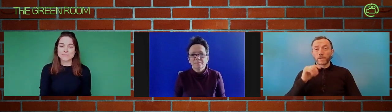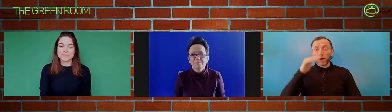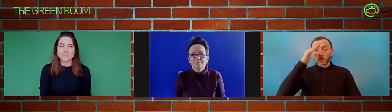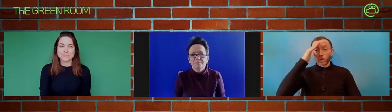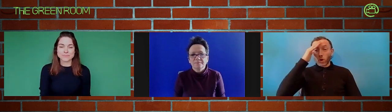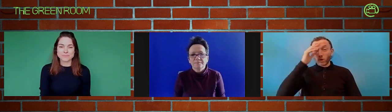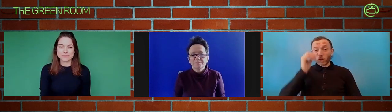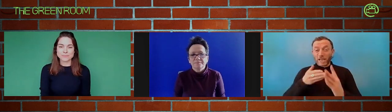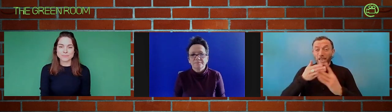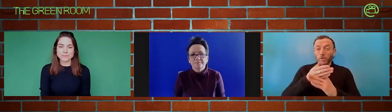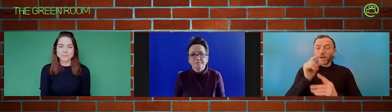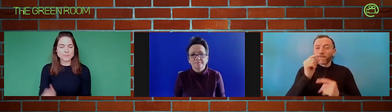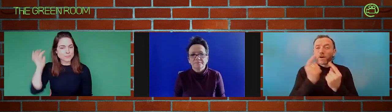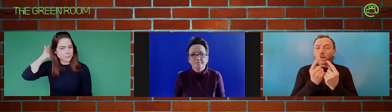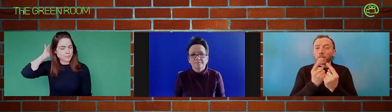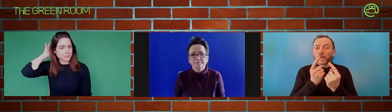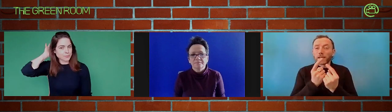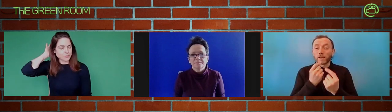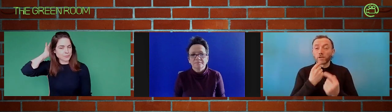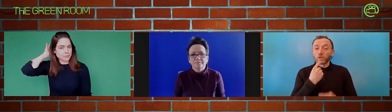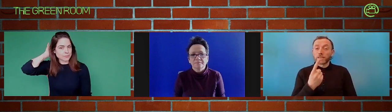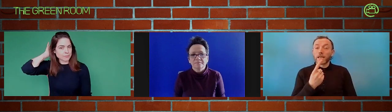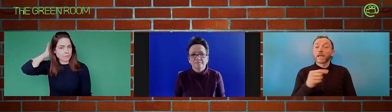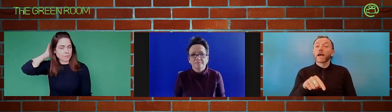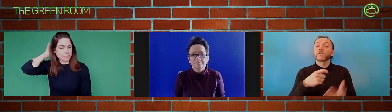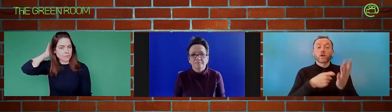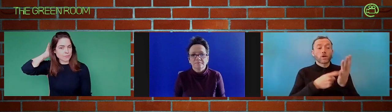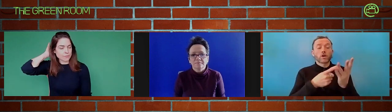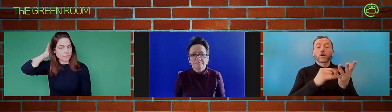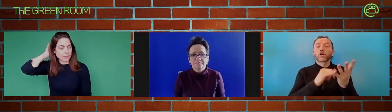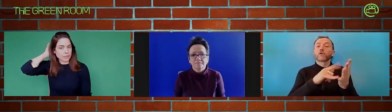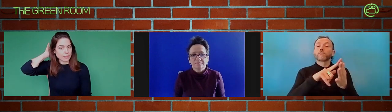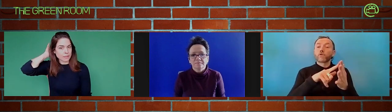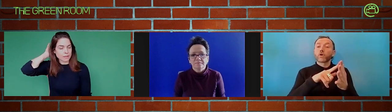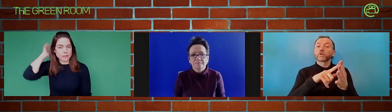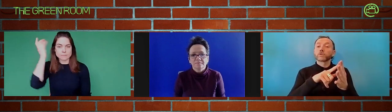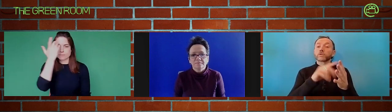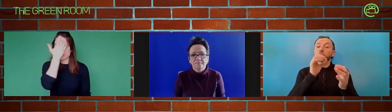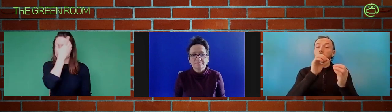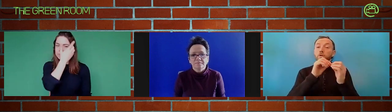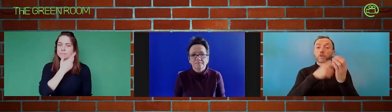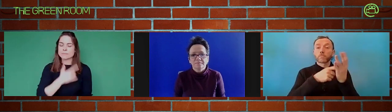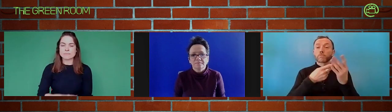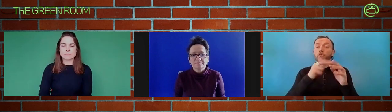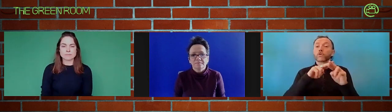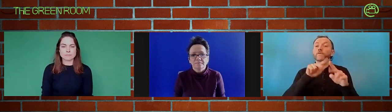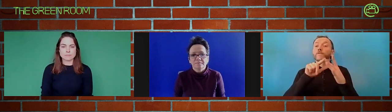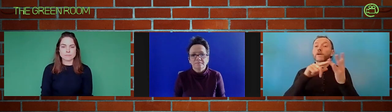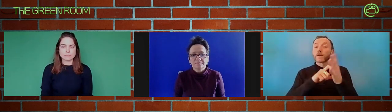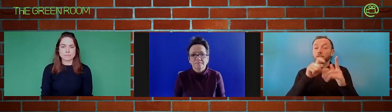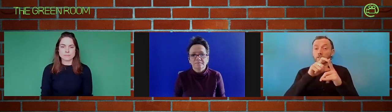Rose Bruford College, they've got a new BA course coming up called Theatre for Social Change. So I don't know if anybody would be